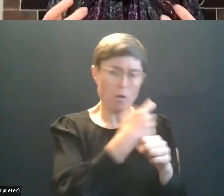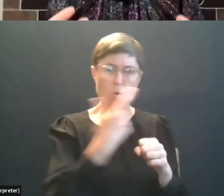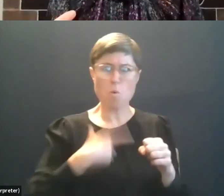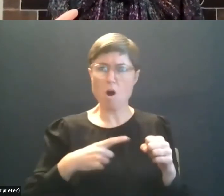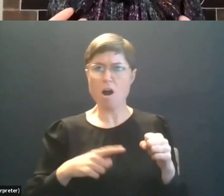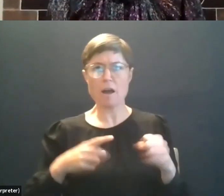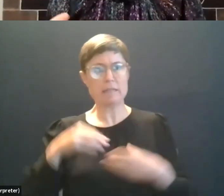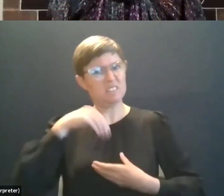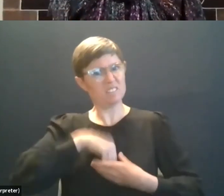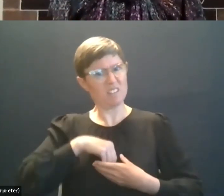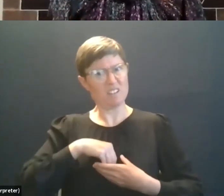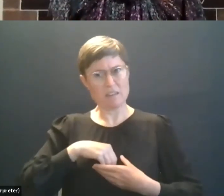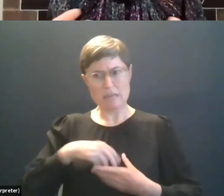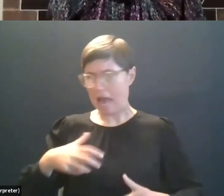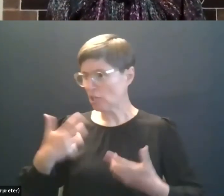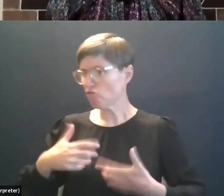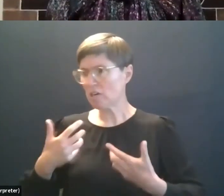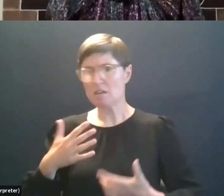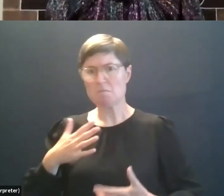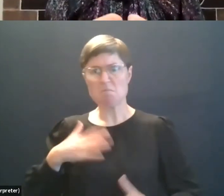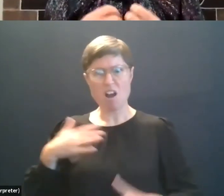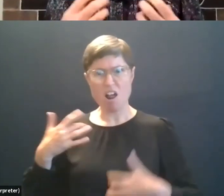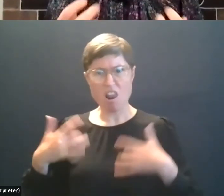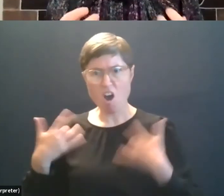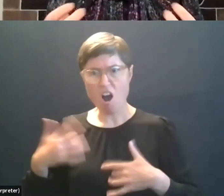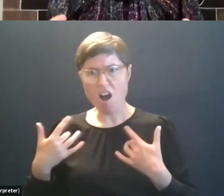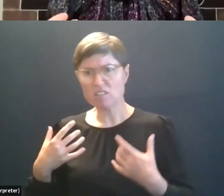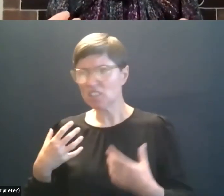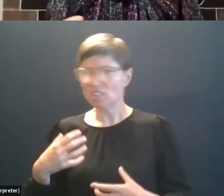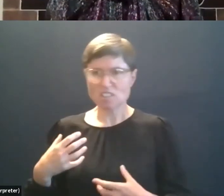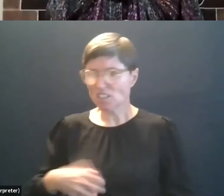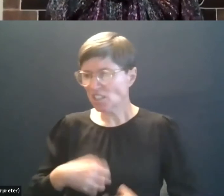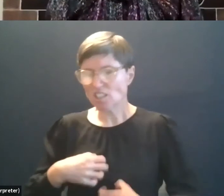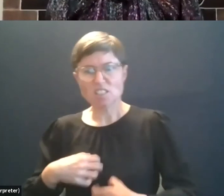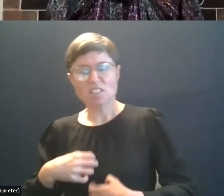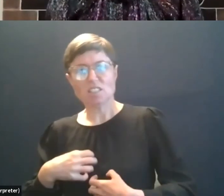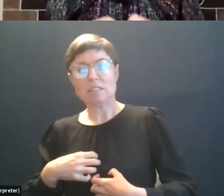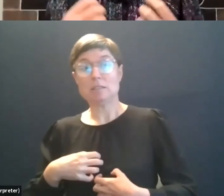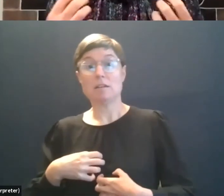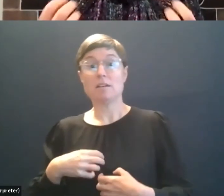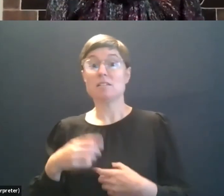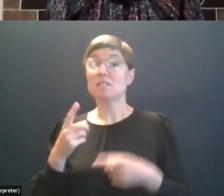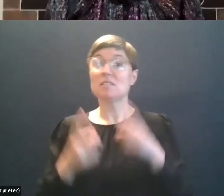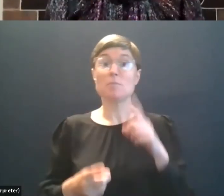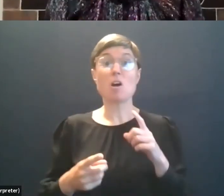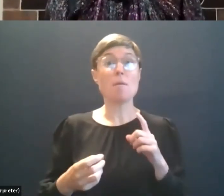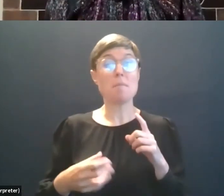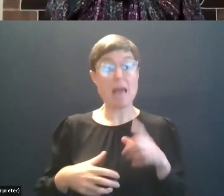some circumstance in their life and anger often is the product of disappointed hope.